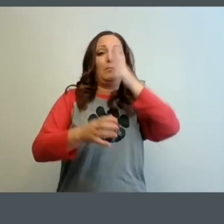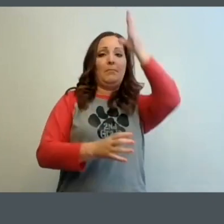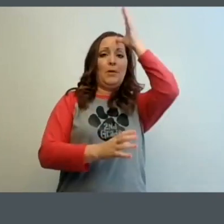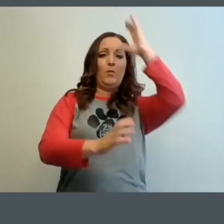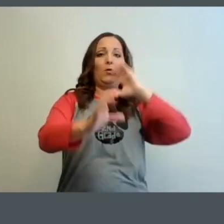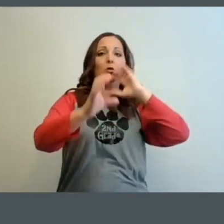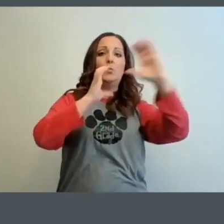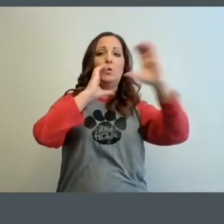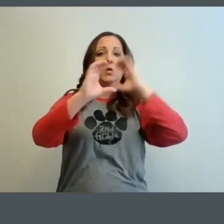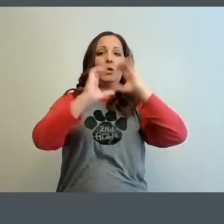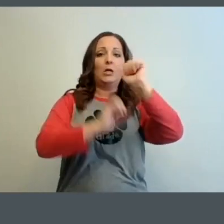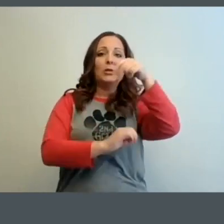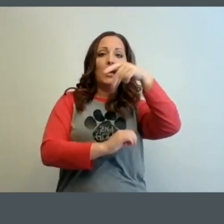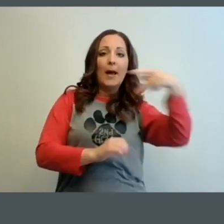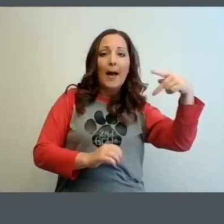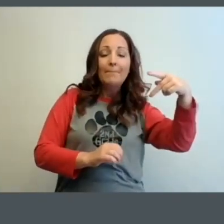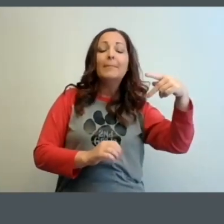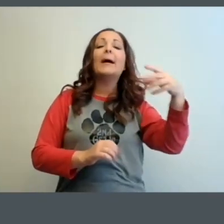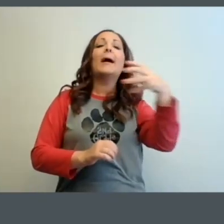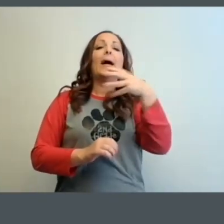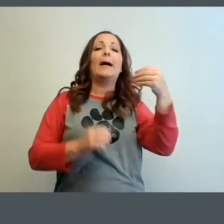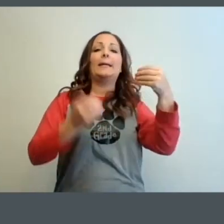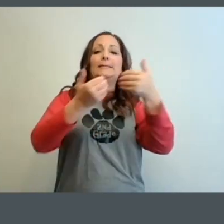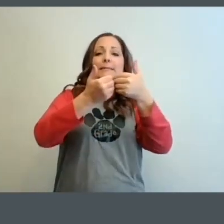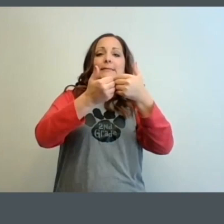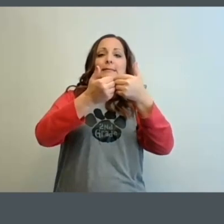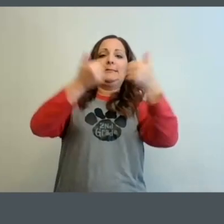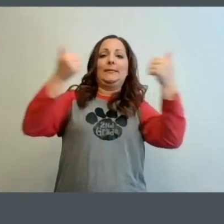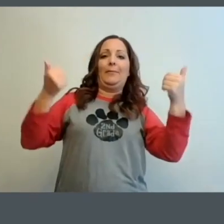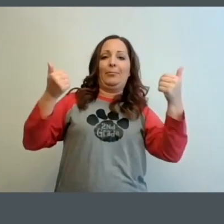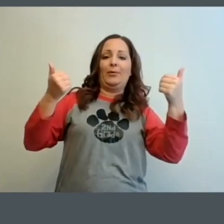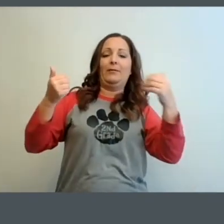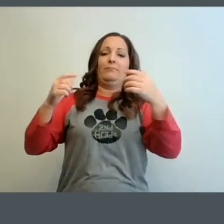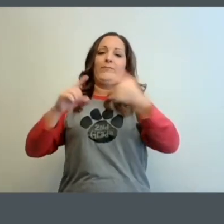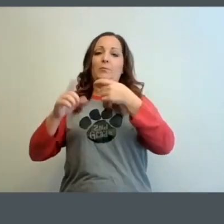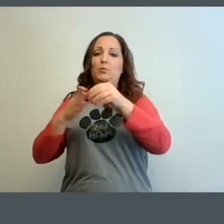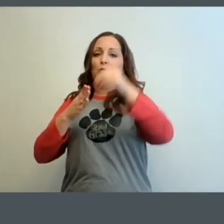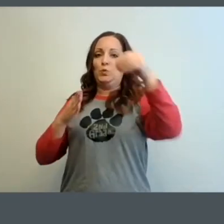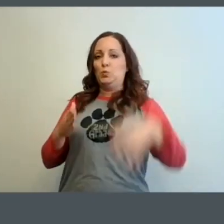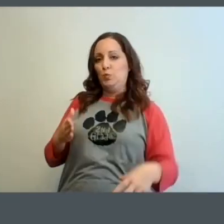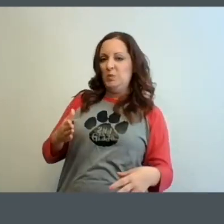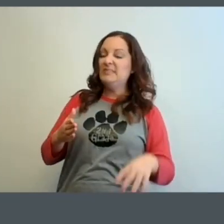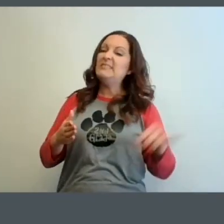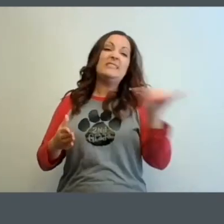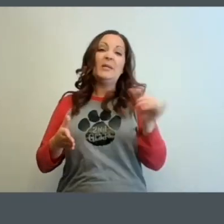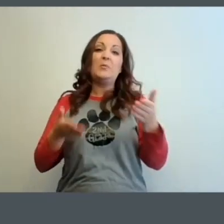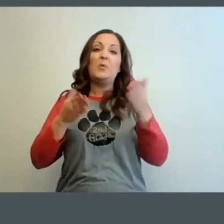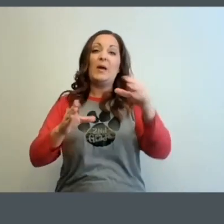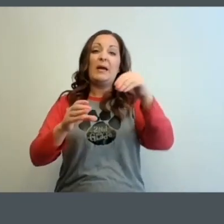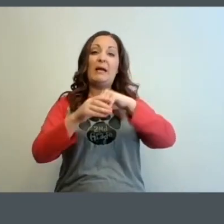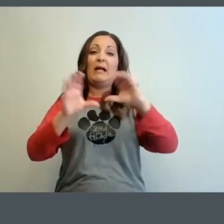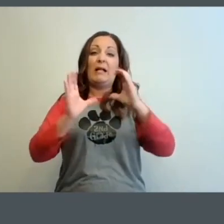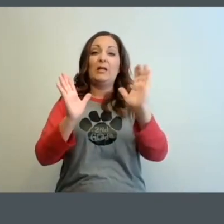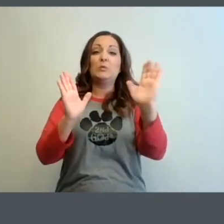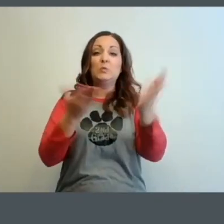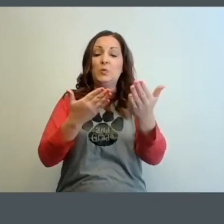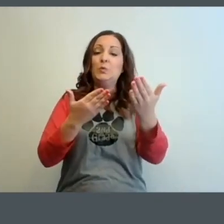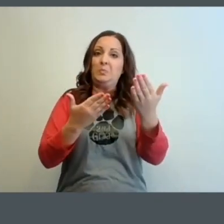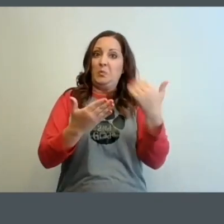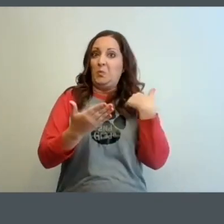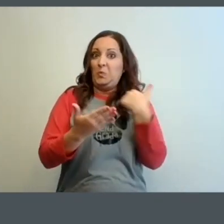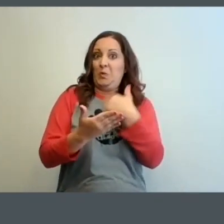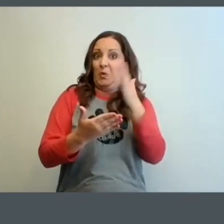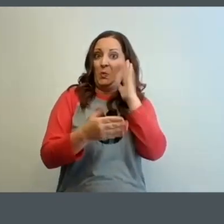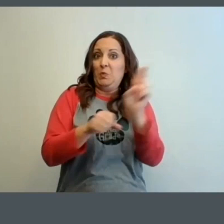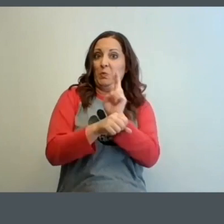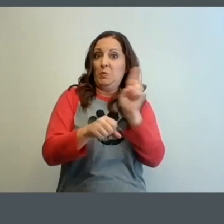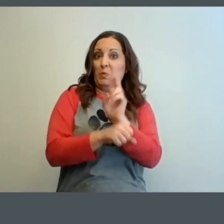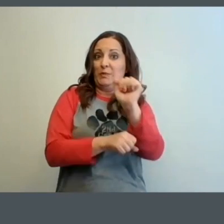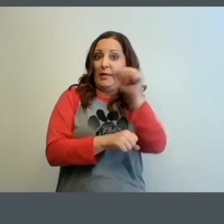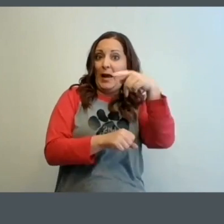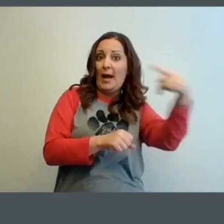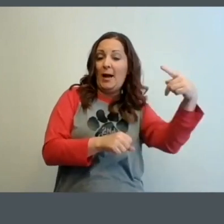Instead, we use a separate parent communication app from the ways in which we talk with our students.